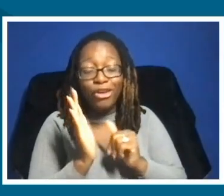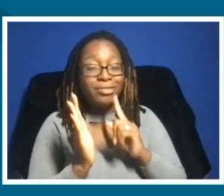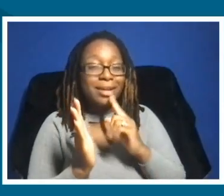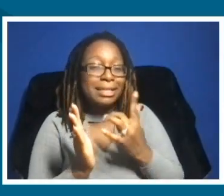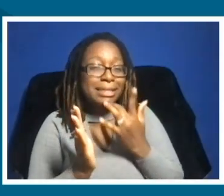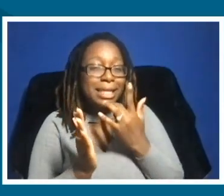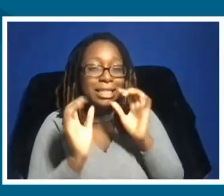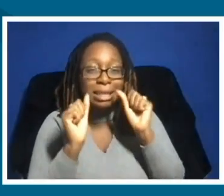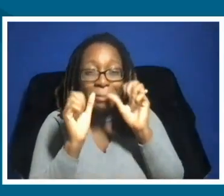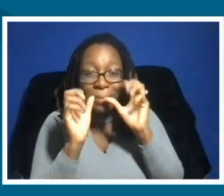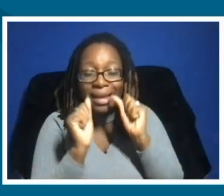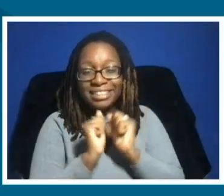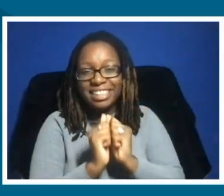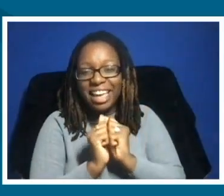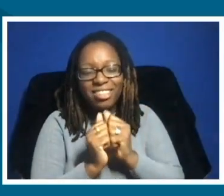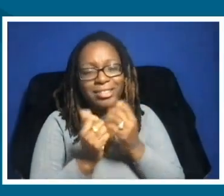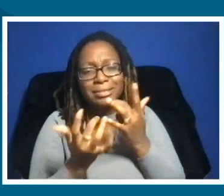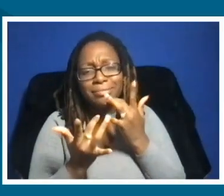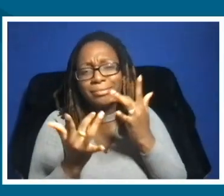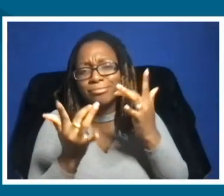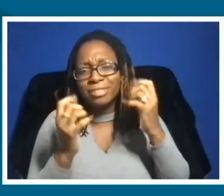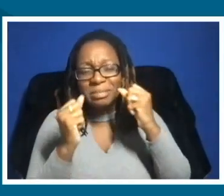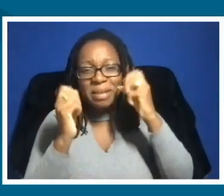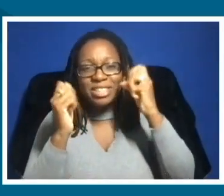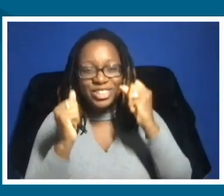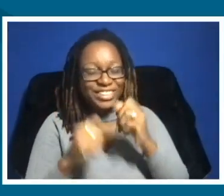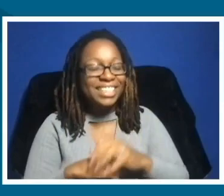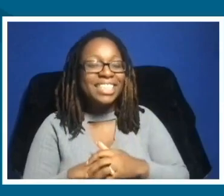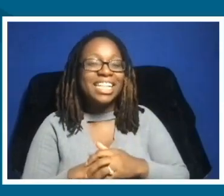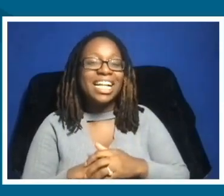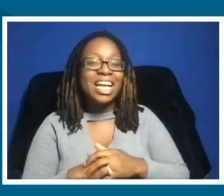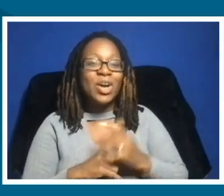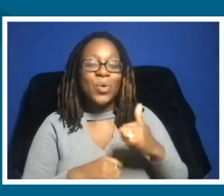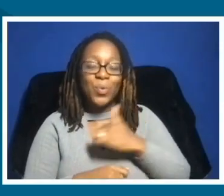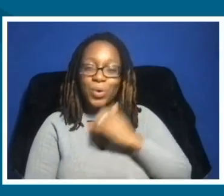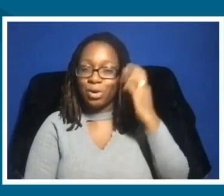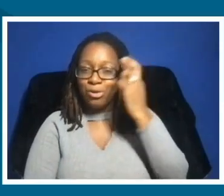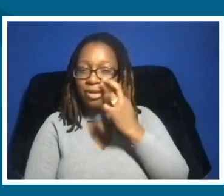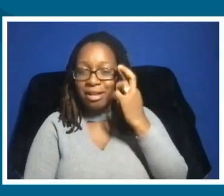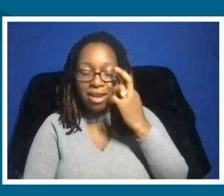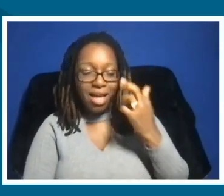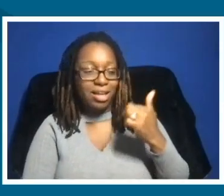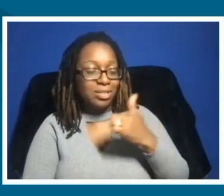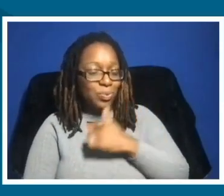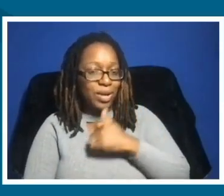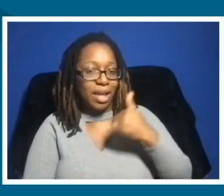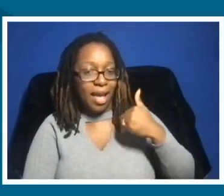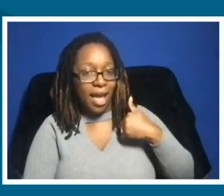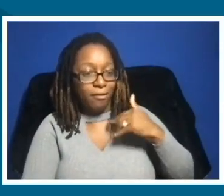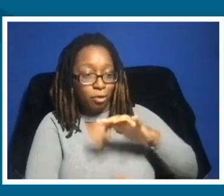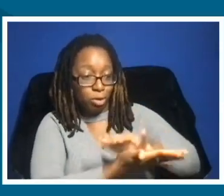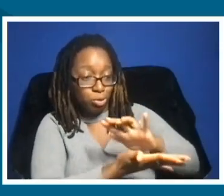because we found you know an organization within a school